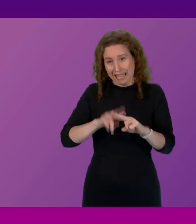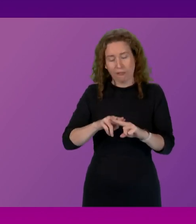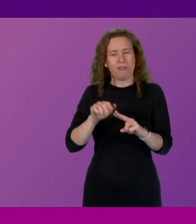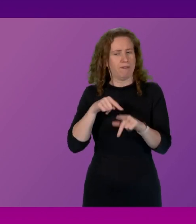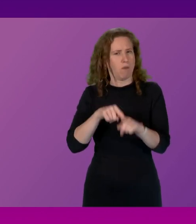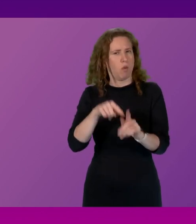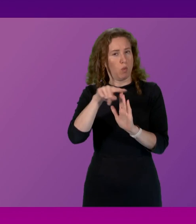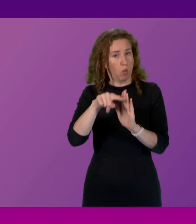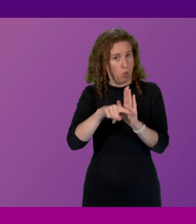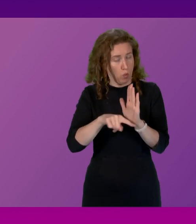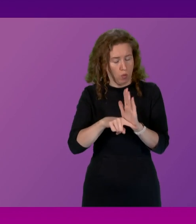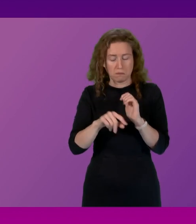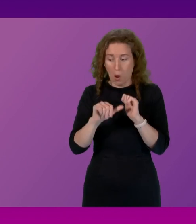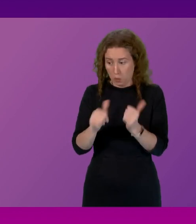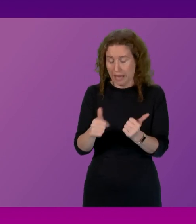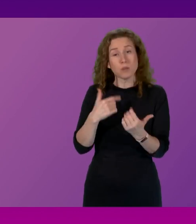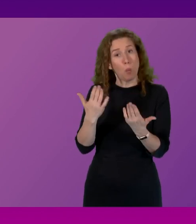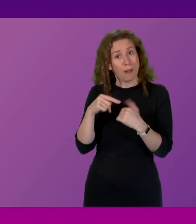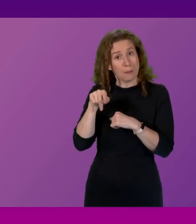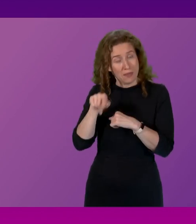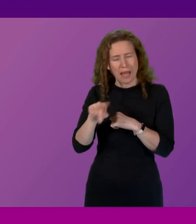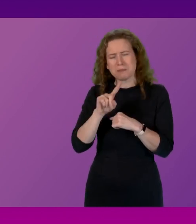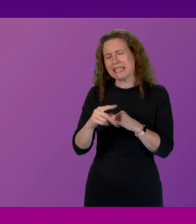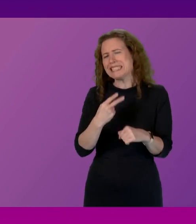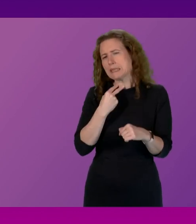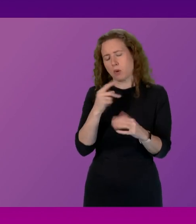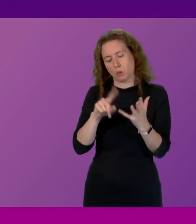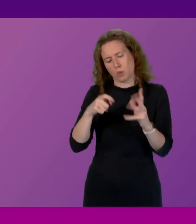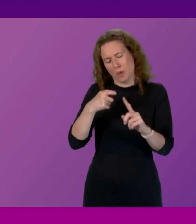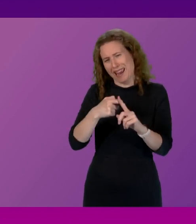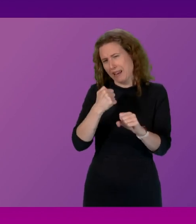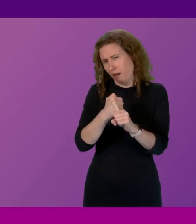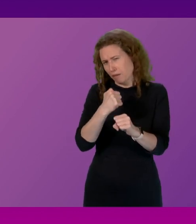Although that is welcome, it is disappointing that the United Kingdom Government seems unwilling